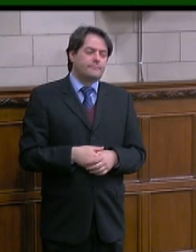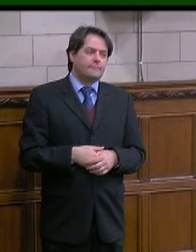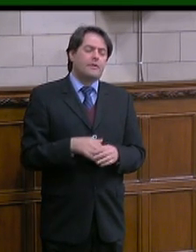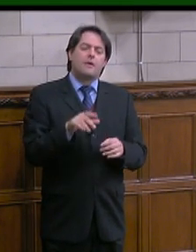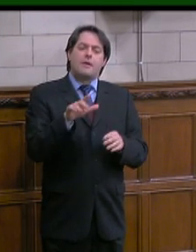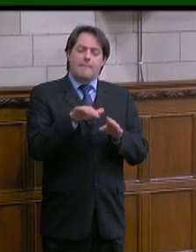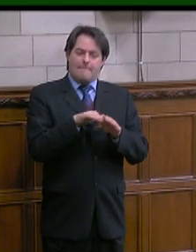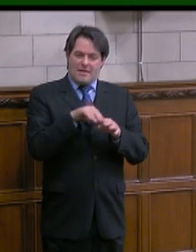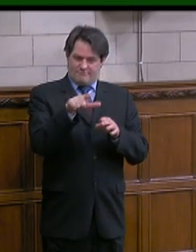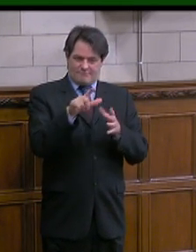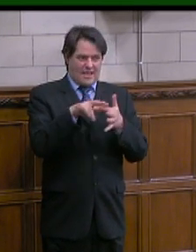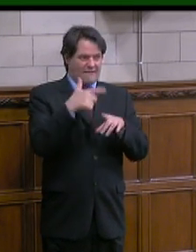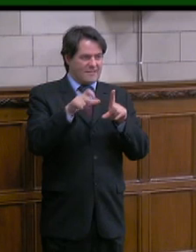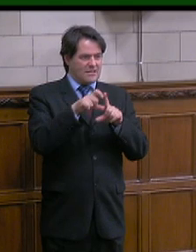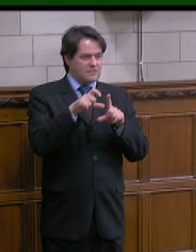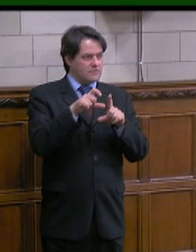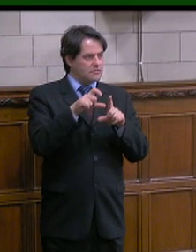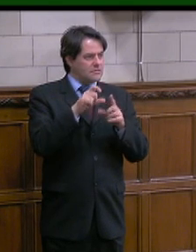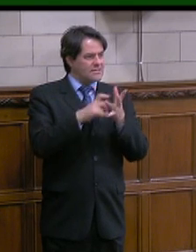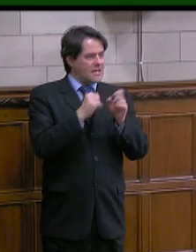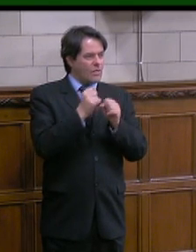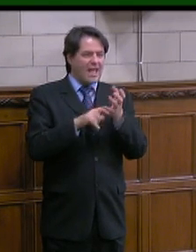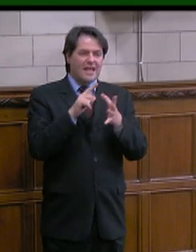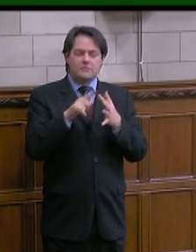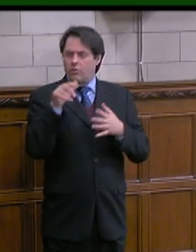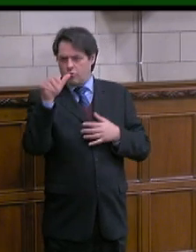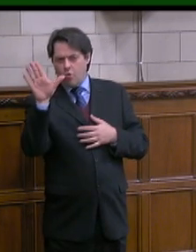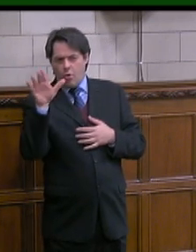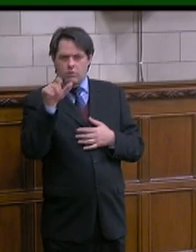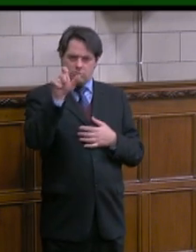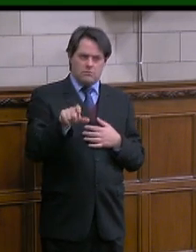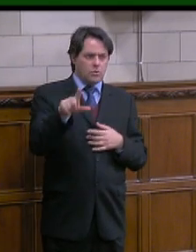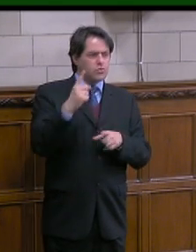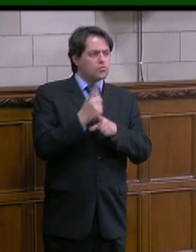Member for Enfield, Southgate (Bambos Charalambous), who is no longer in his place, talked about